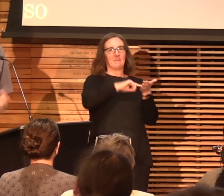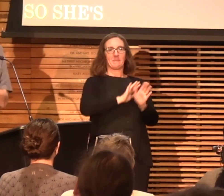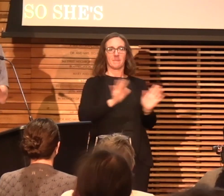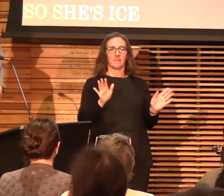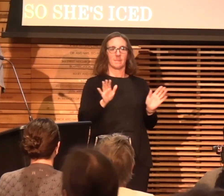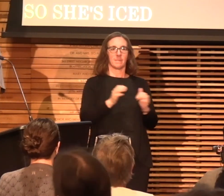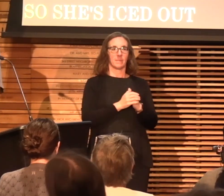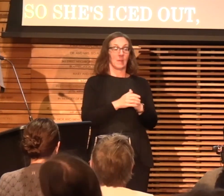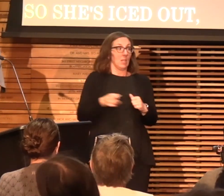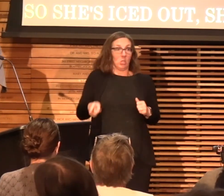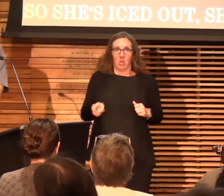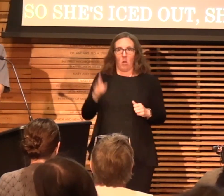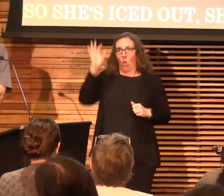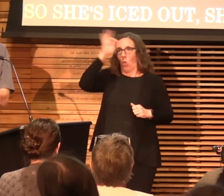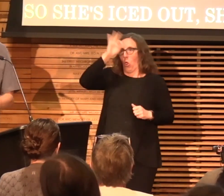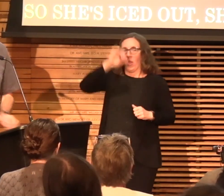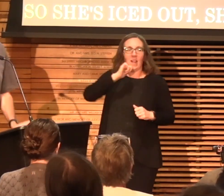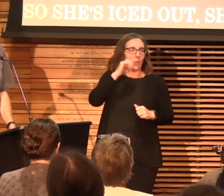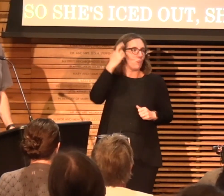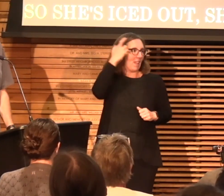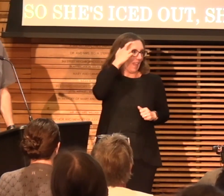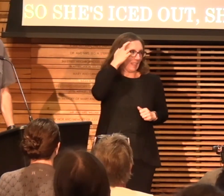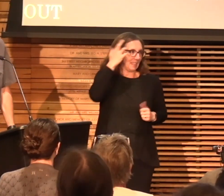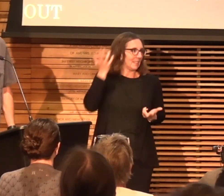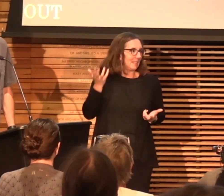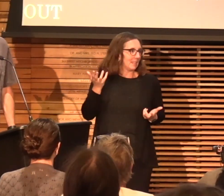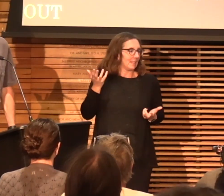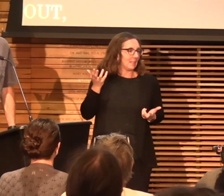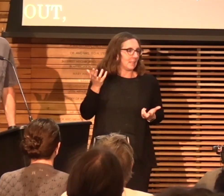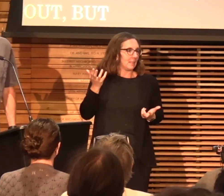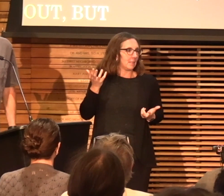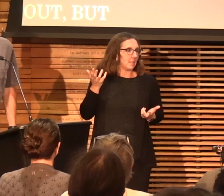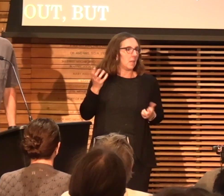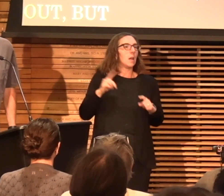She doesn't realize she's iced out, but she senses it.